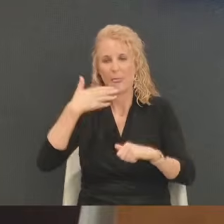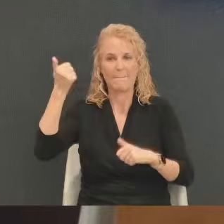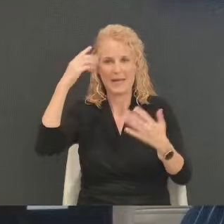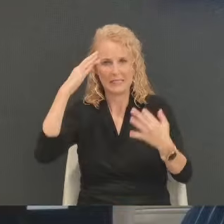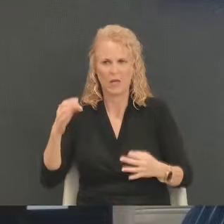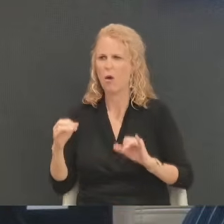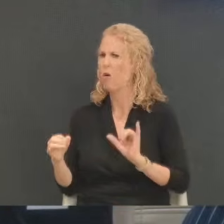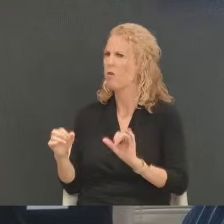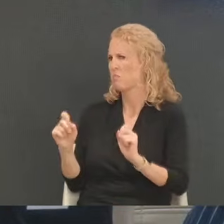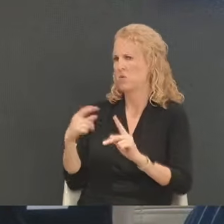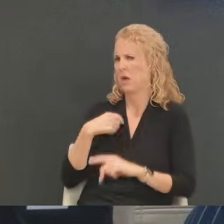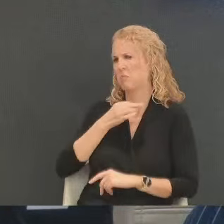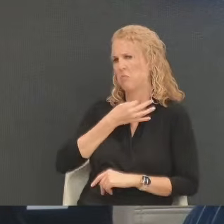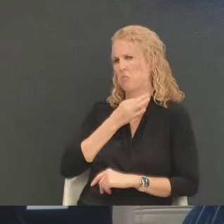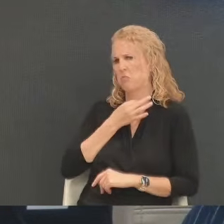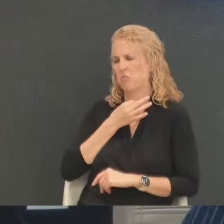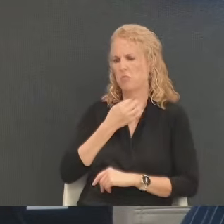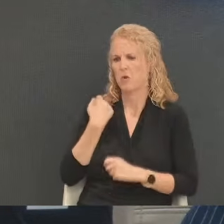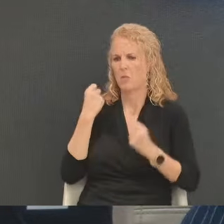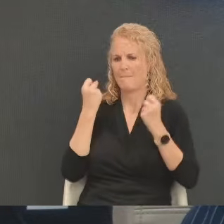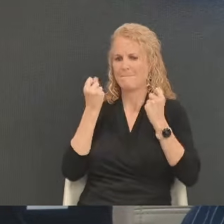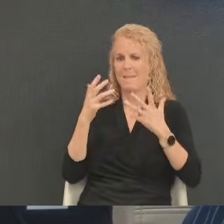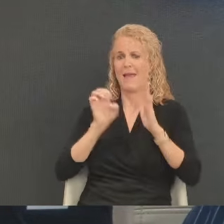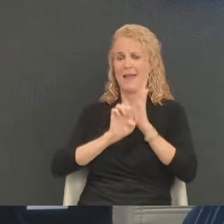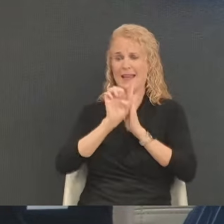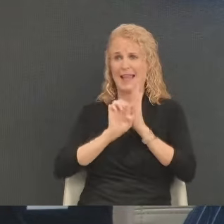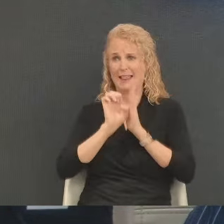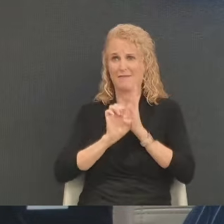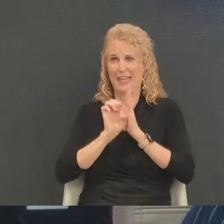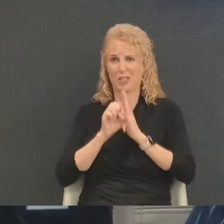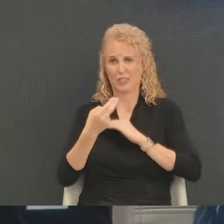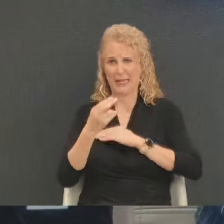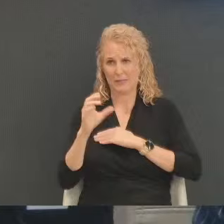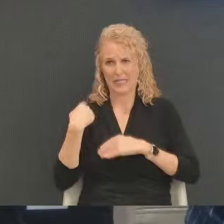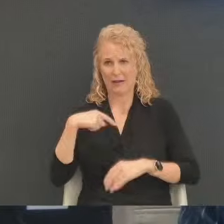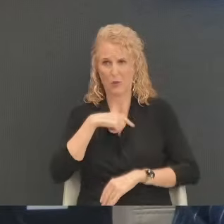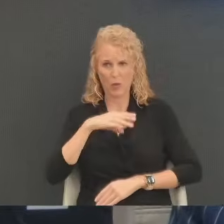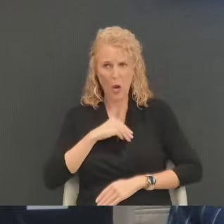Yeah. I was just wondering because we have a lot of elevators that need to be worked on and